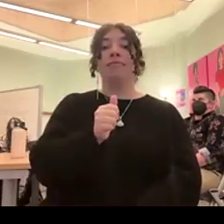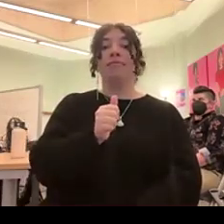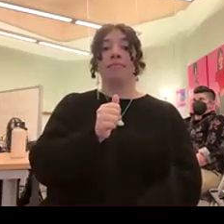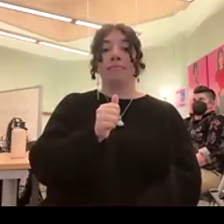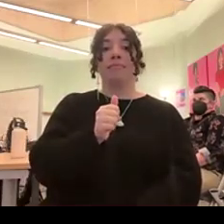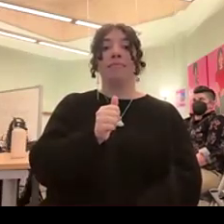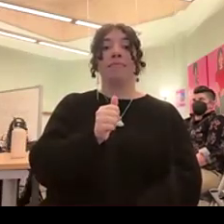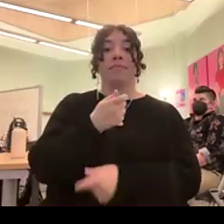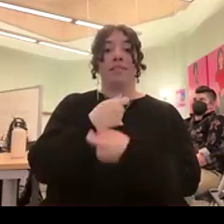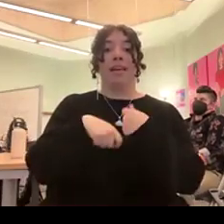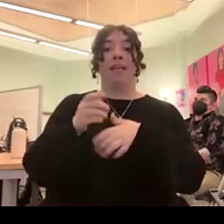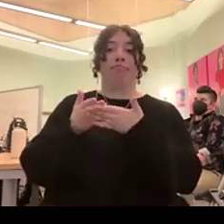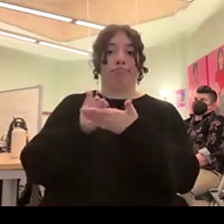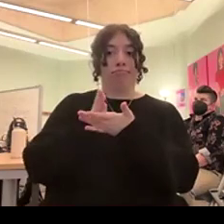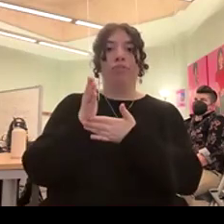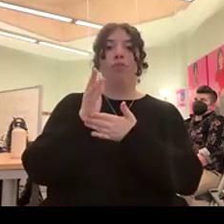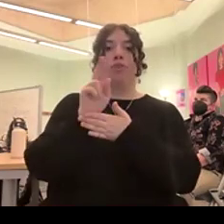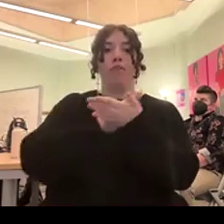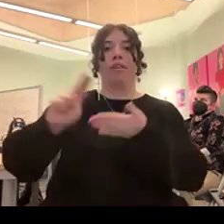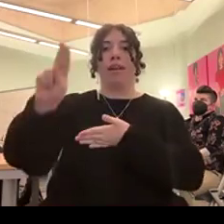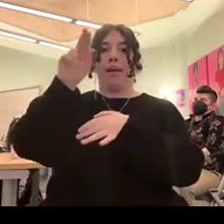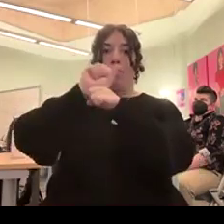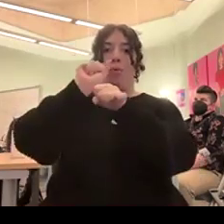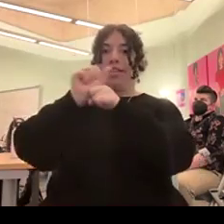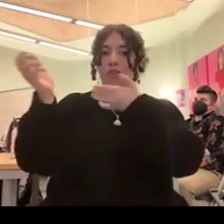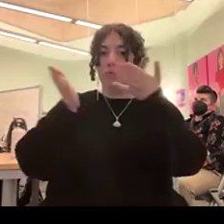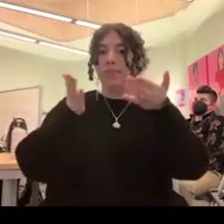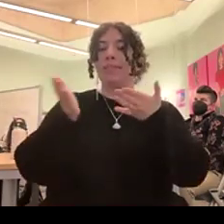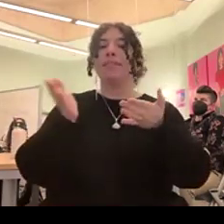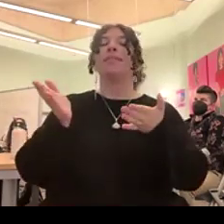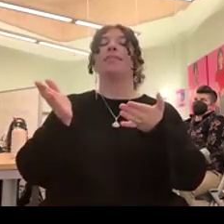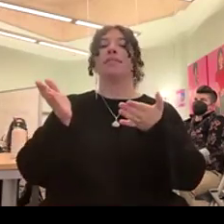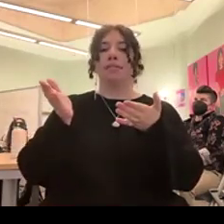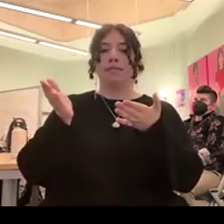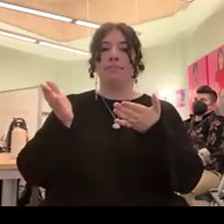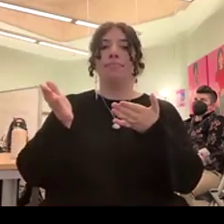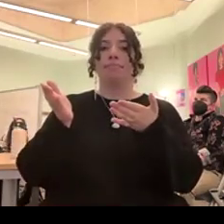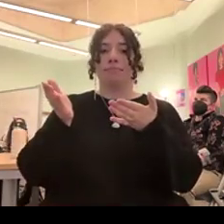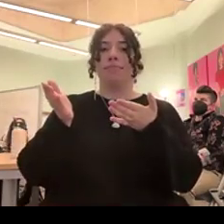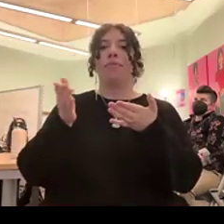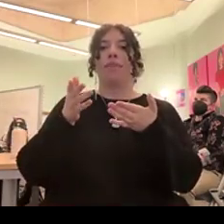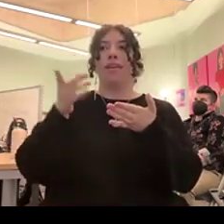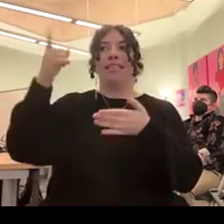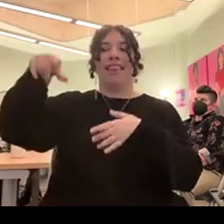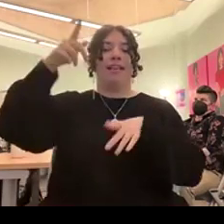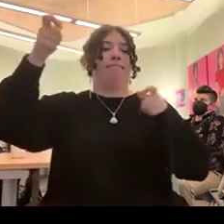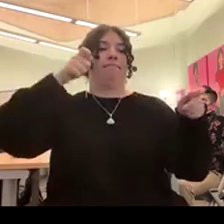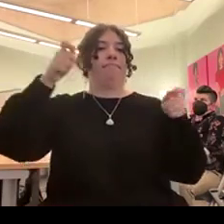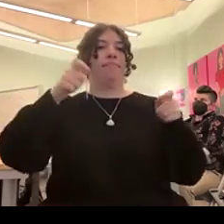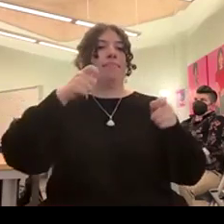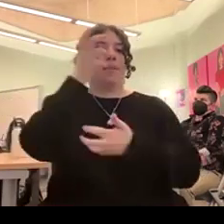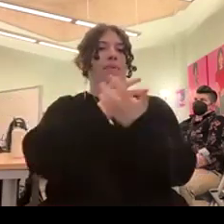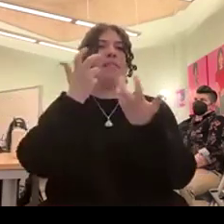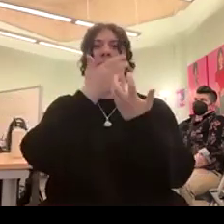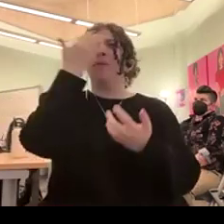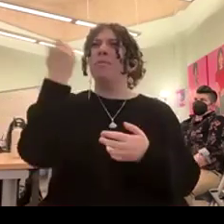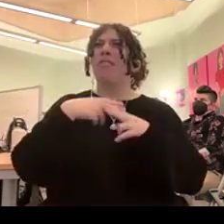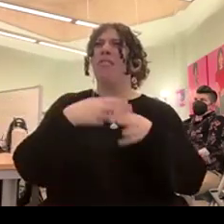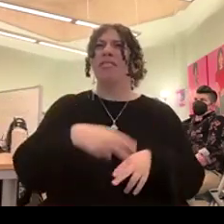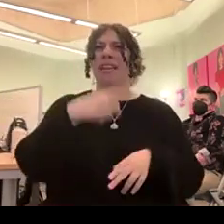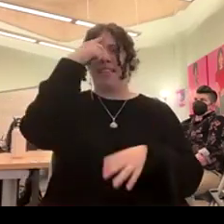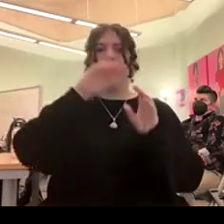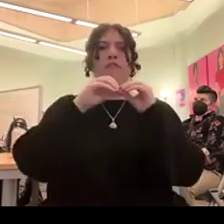accessibility needs. I went through the university employee services who handles accommodations,